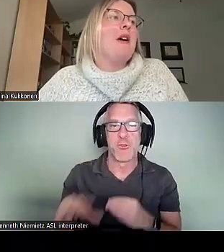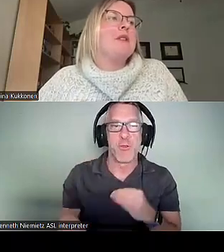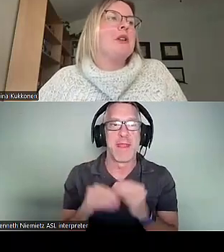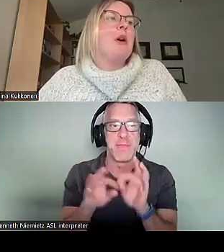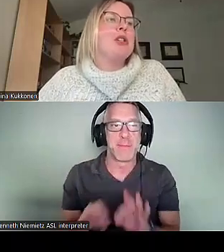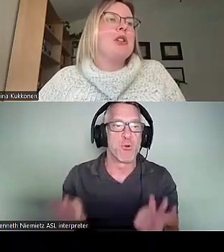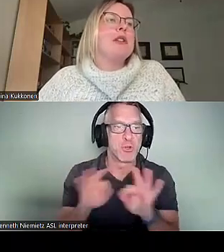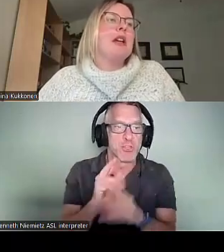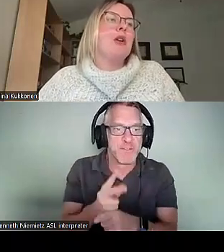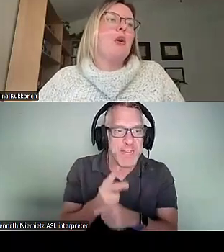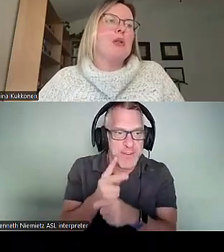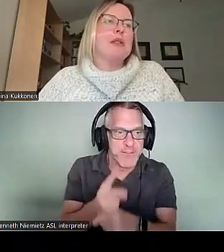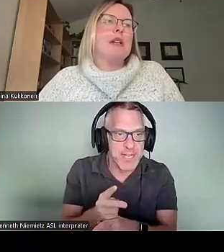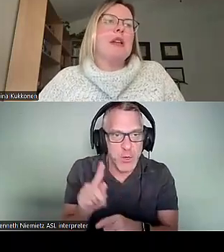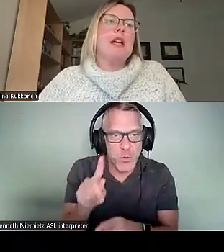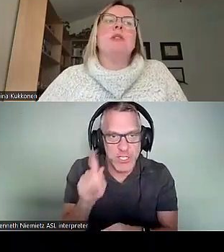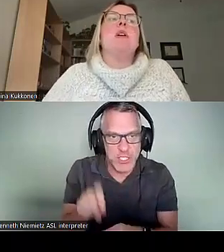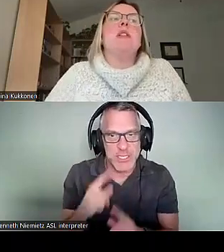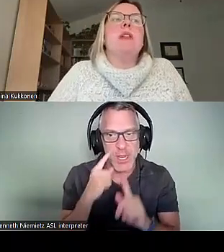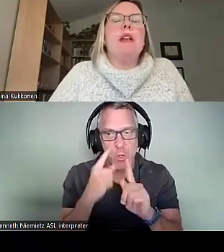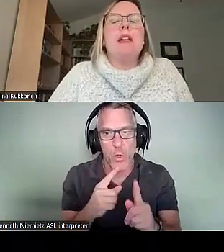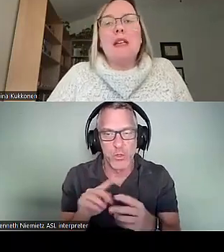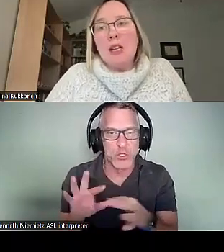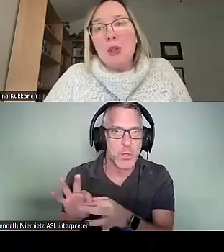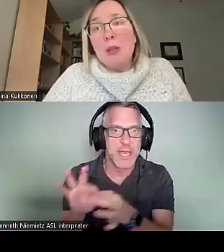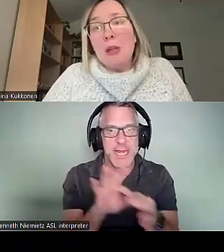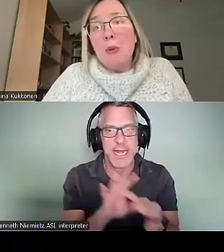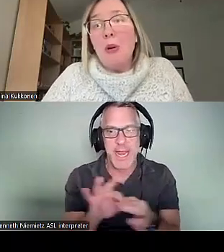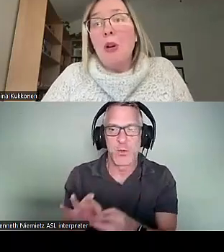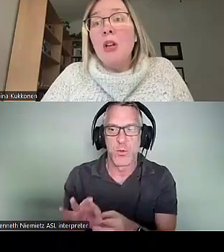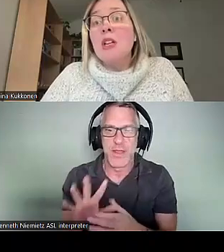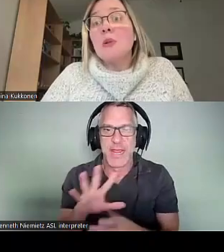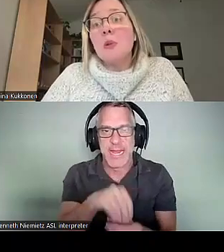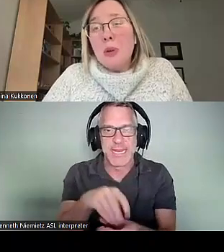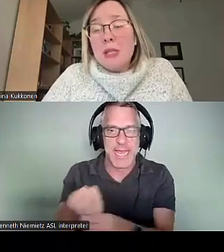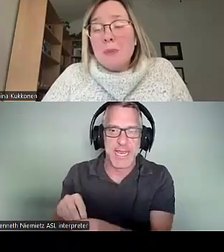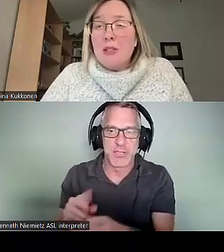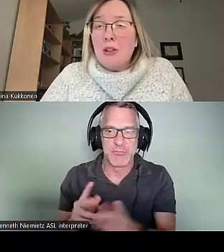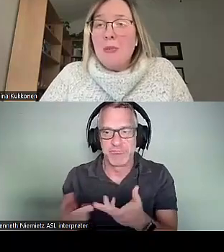crafted questions and goals to connect with and engage people. So we really spent time